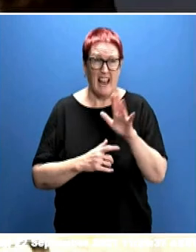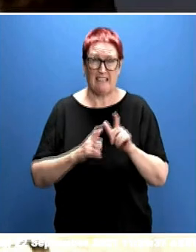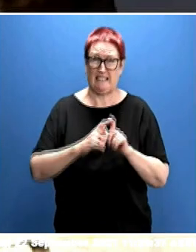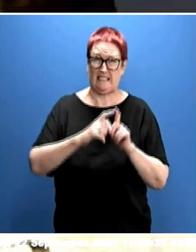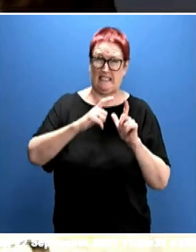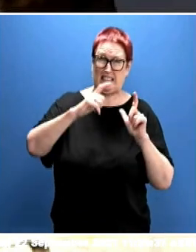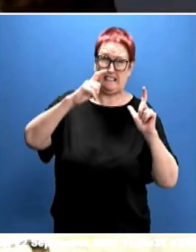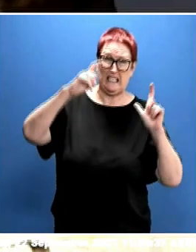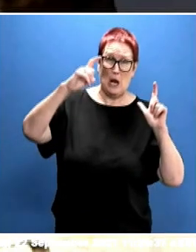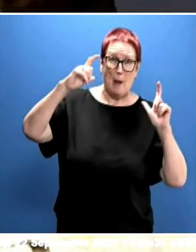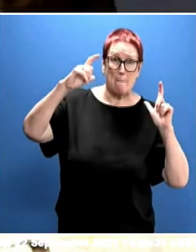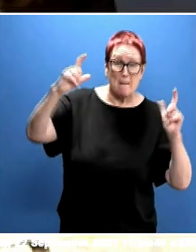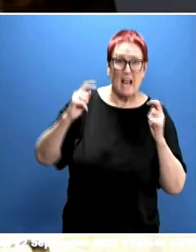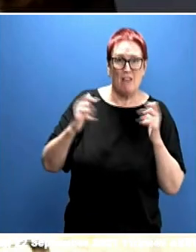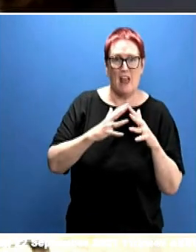greater than the size of western Europe.